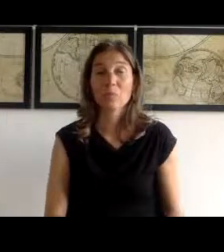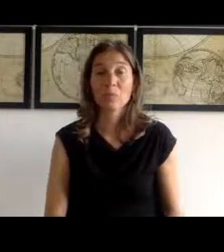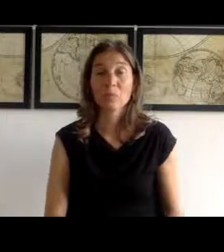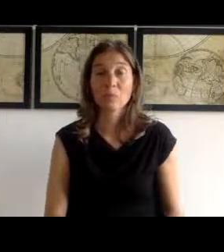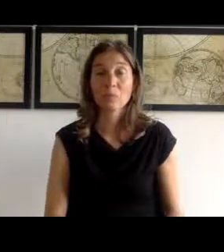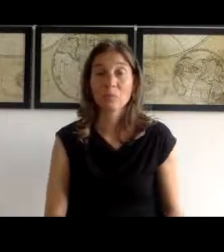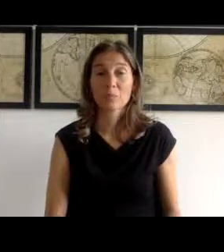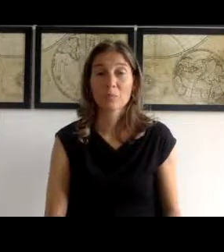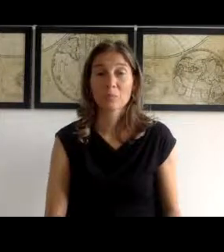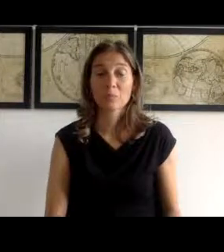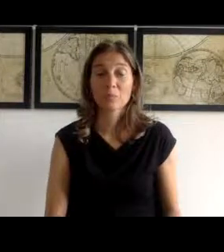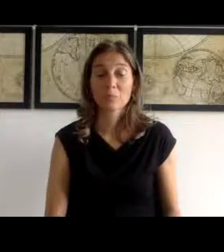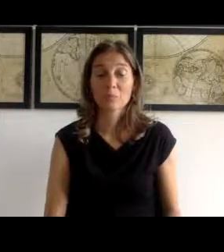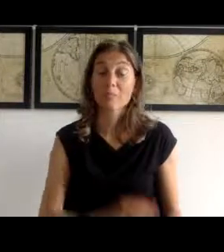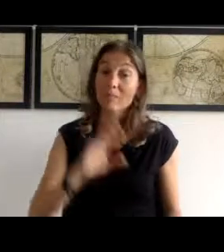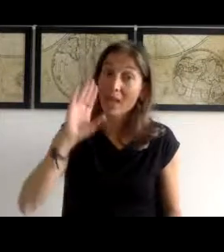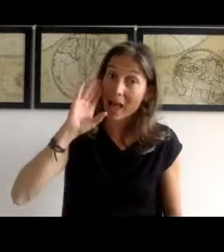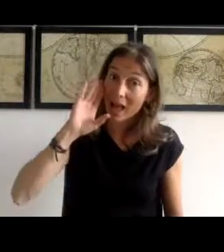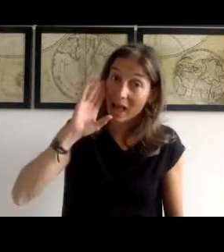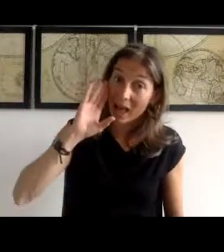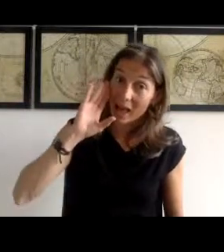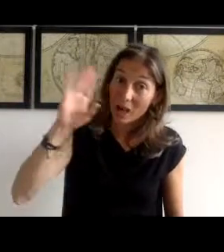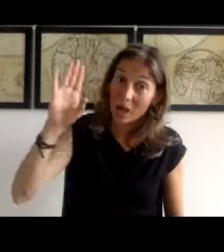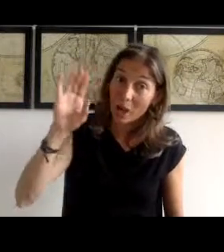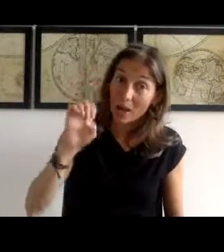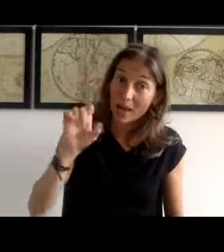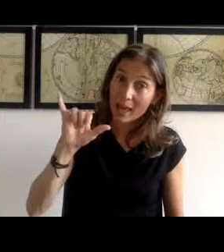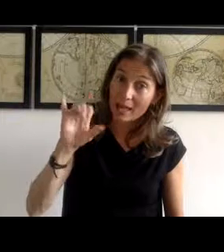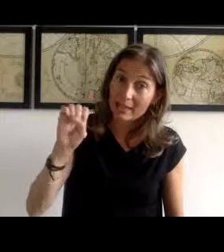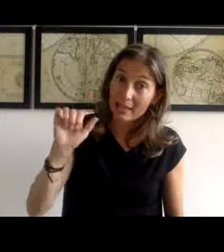Now, let's see. Have we got questions?